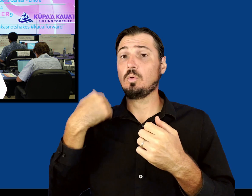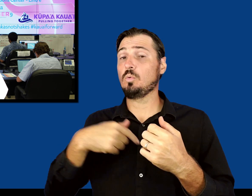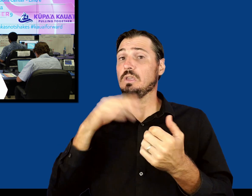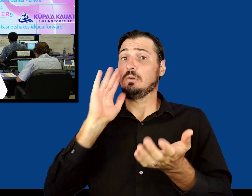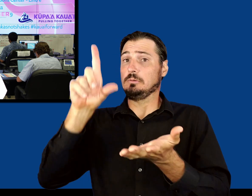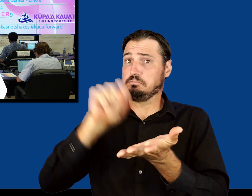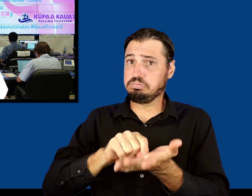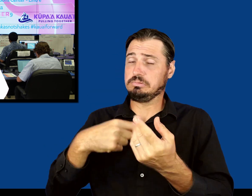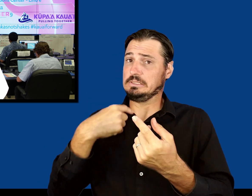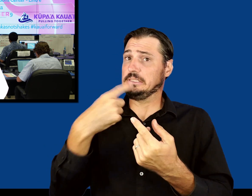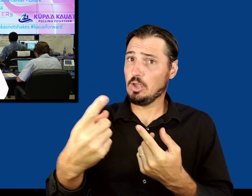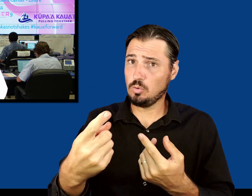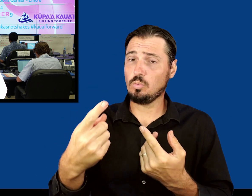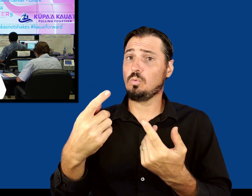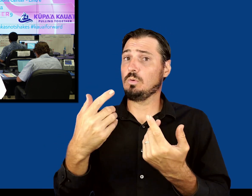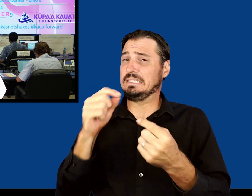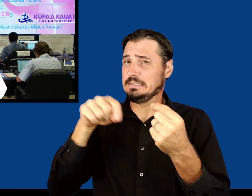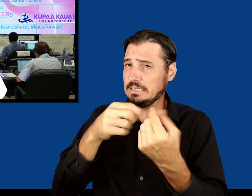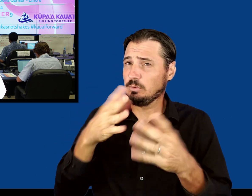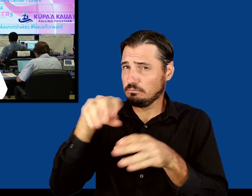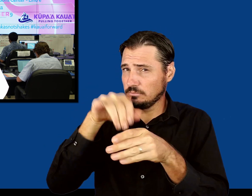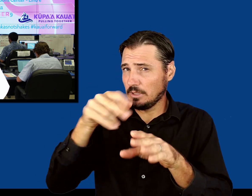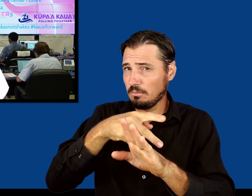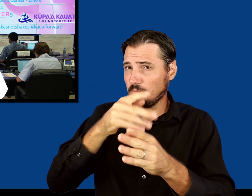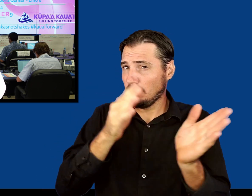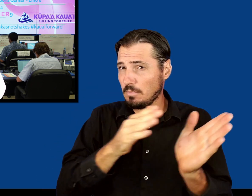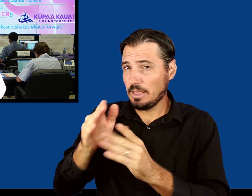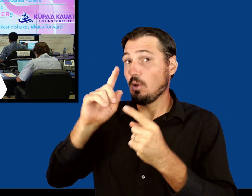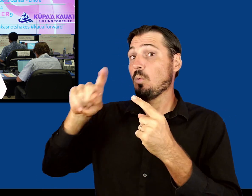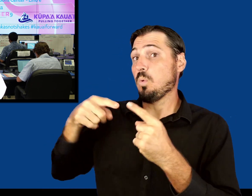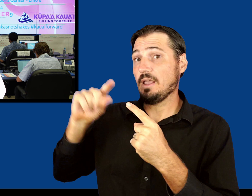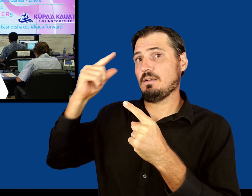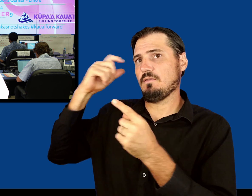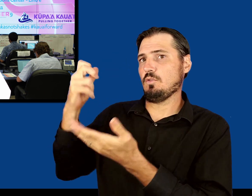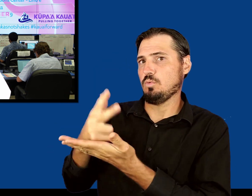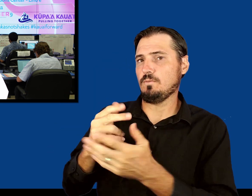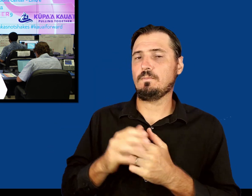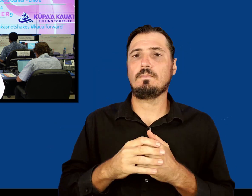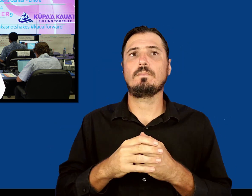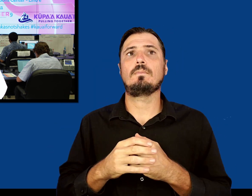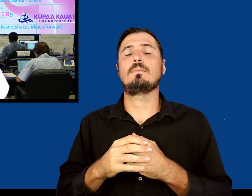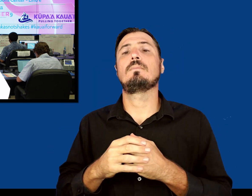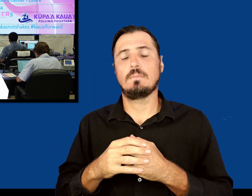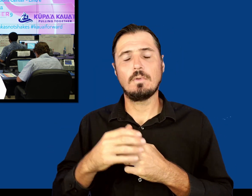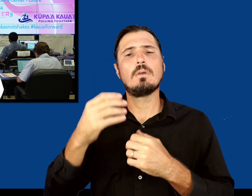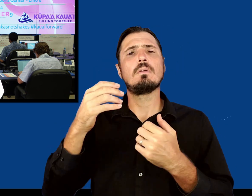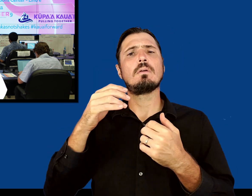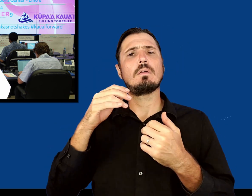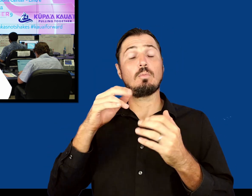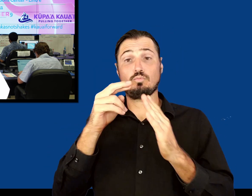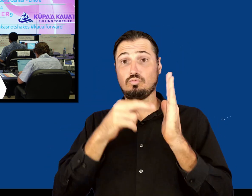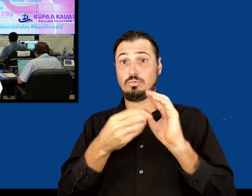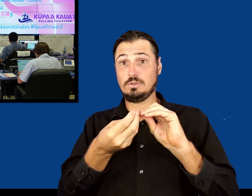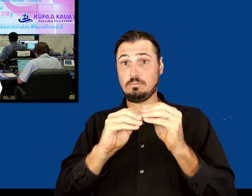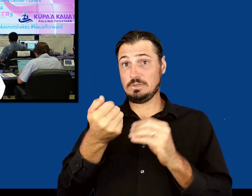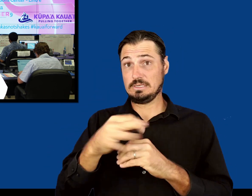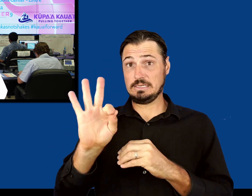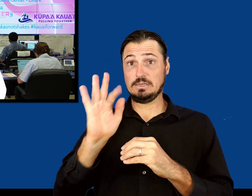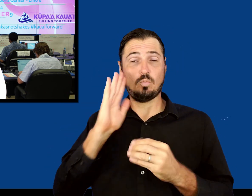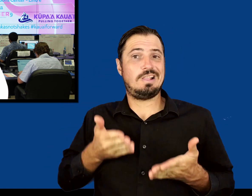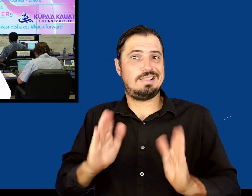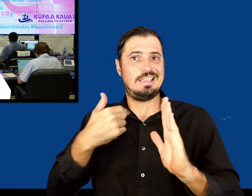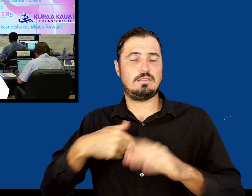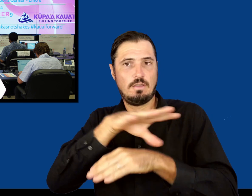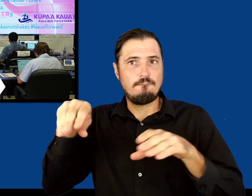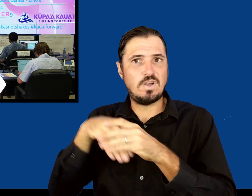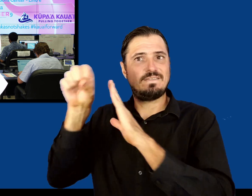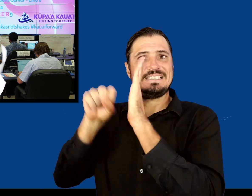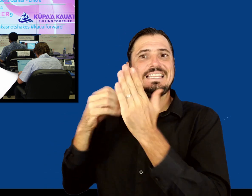In addition to proposing a tiered system, Rule 19 allows us to be included in the state’s surveillance testing program, as announced by Lt. Governor Josh Green